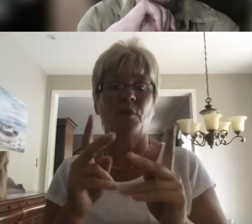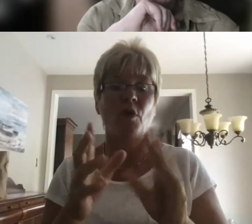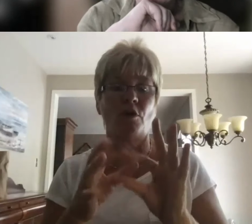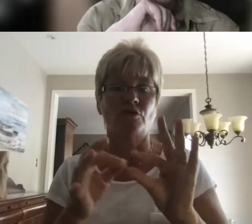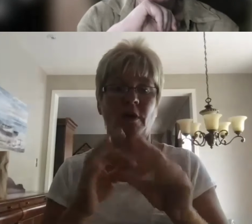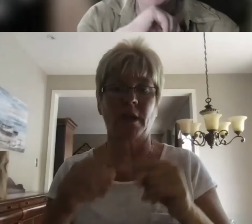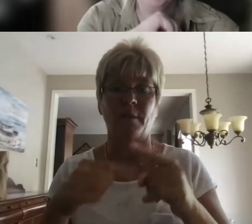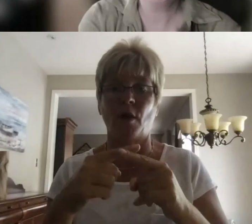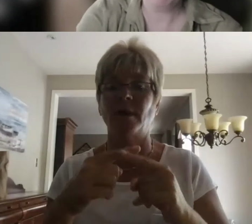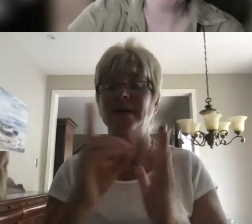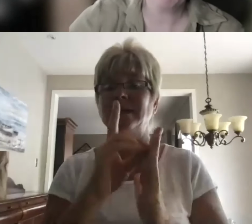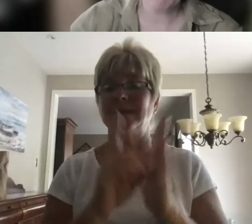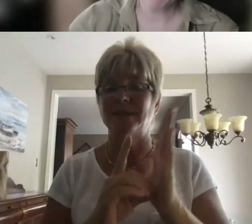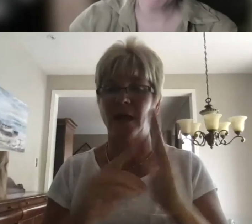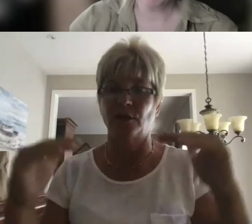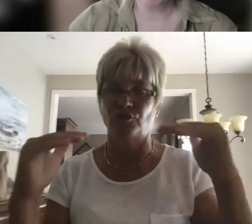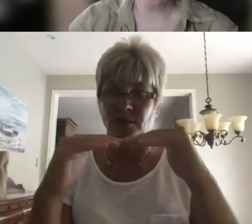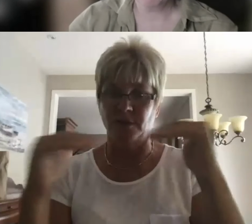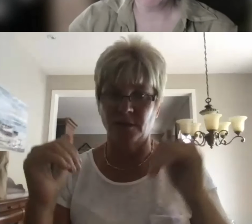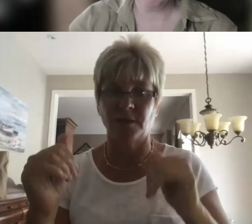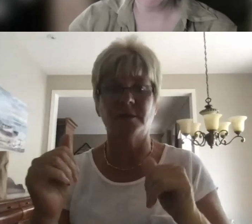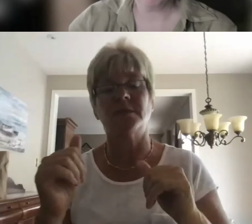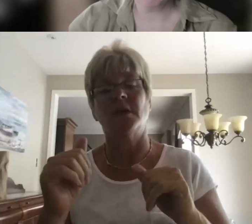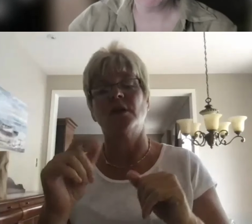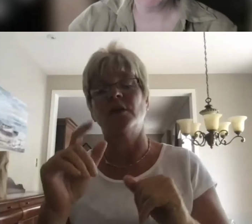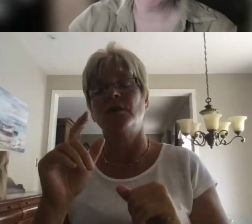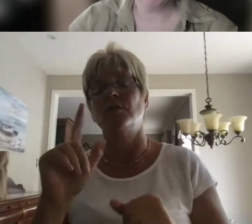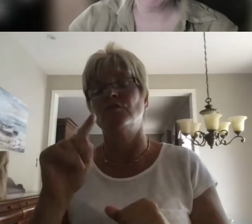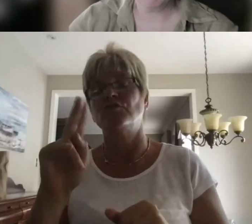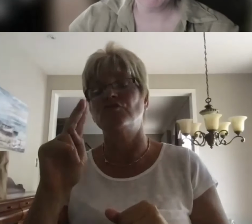and responsible AI, and transdisciplinary teams.